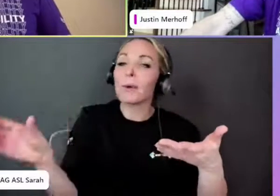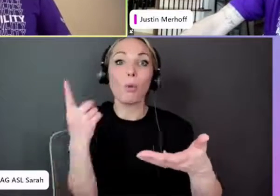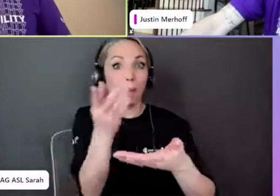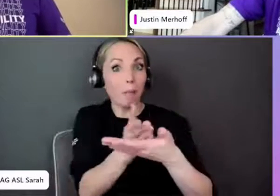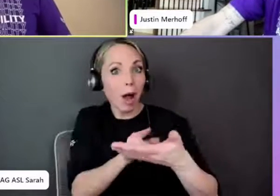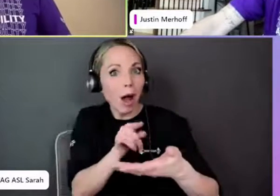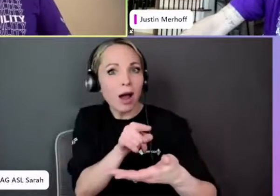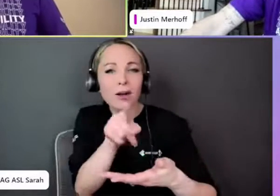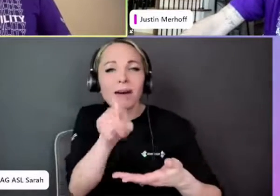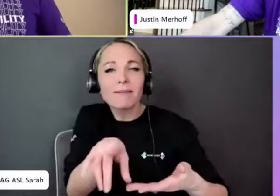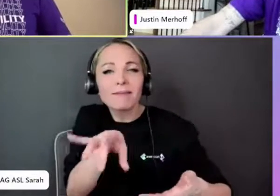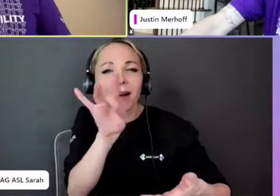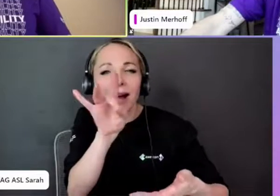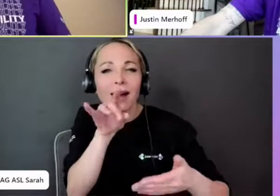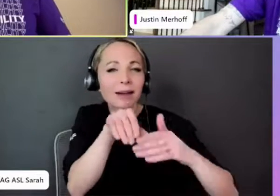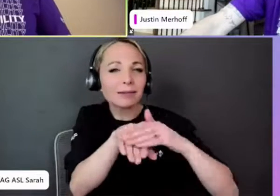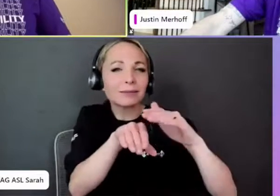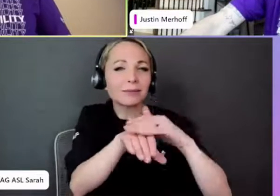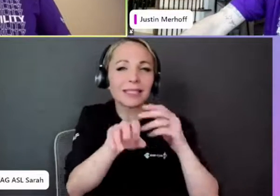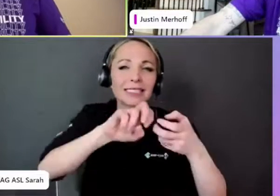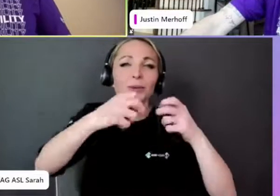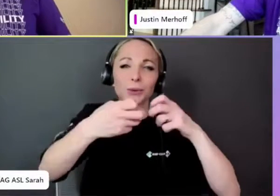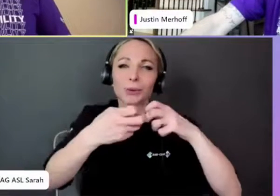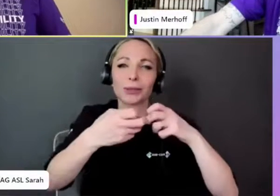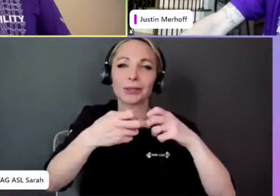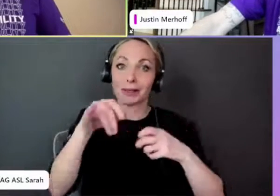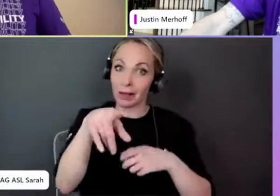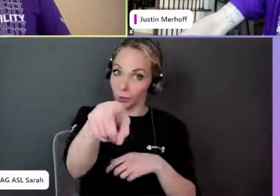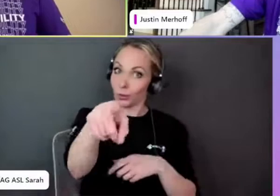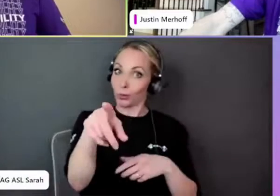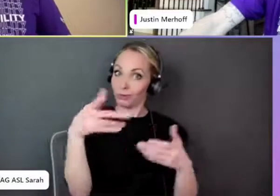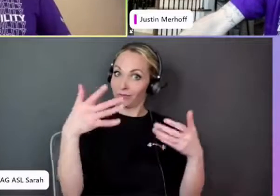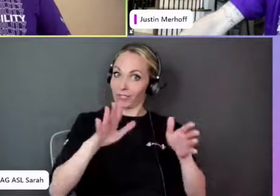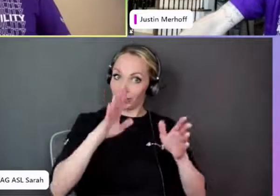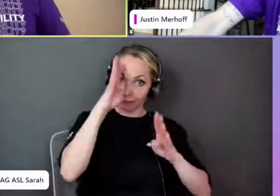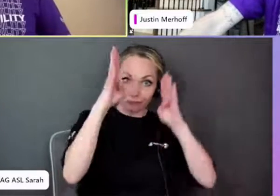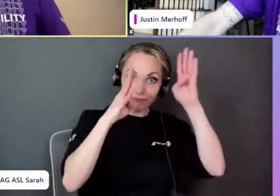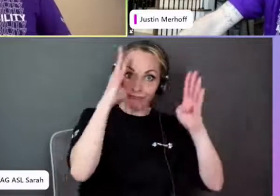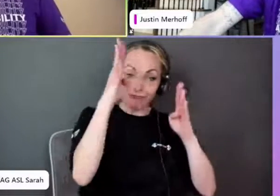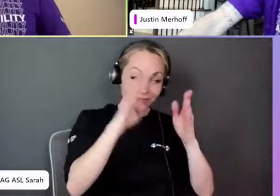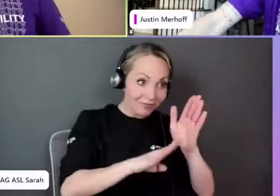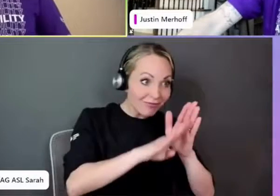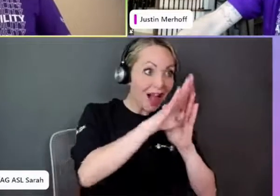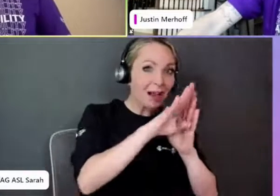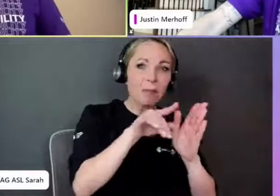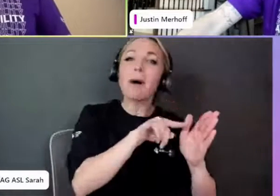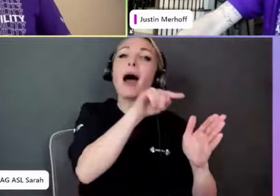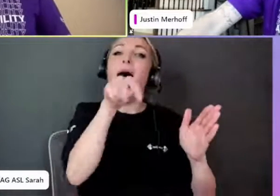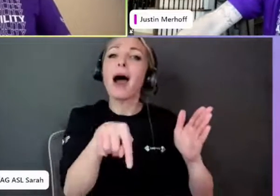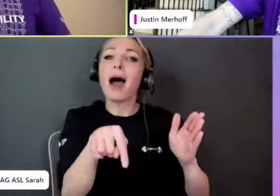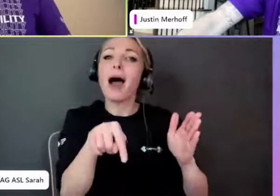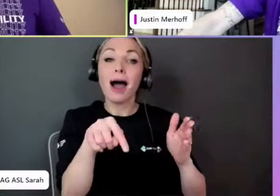because you don't know any better in this web product project you're building. And then for credit, fix those accessibility issues.